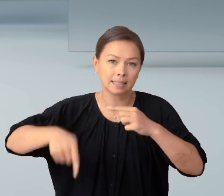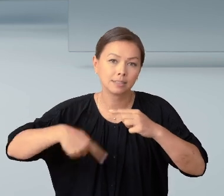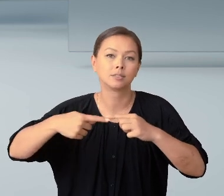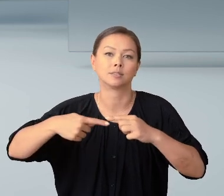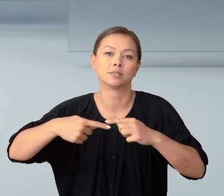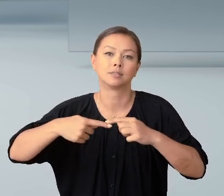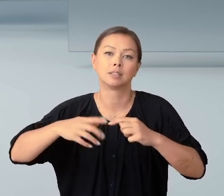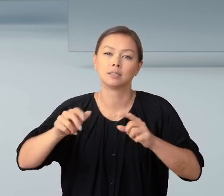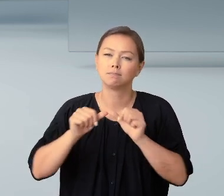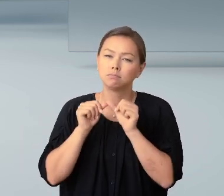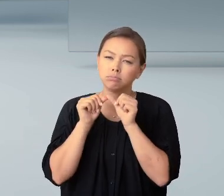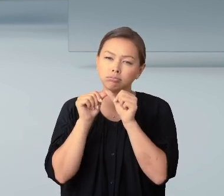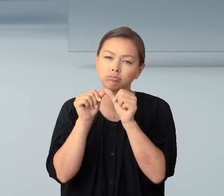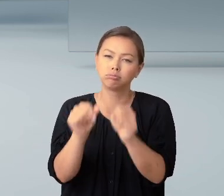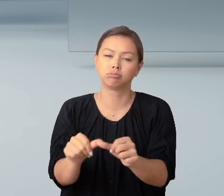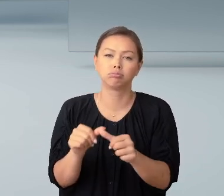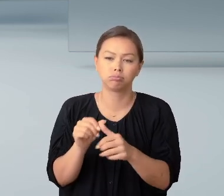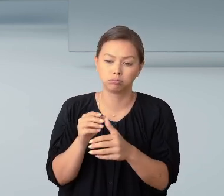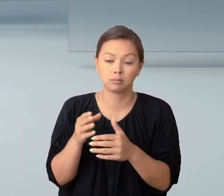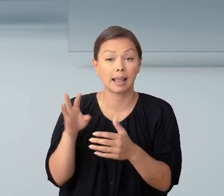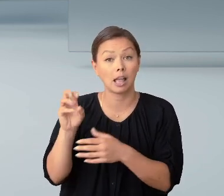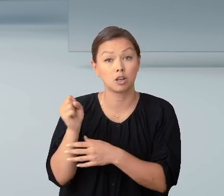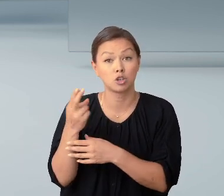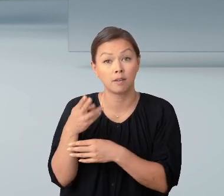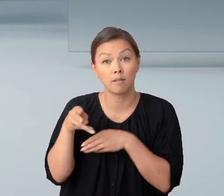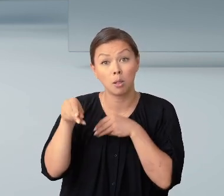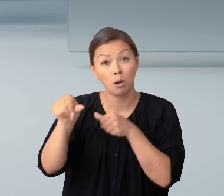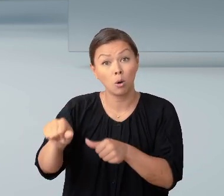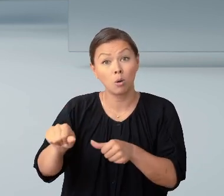provide sustained profitability and cash flow, faster reporting